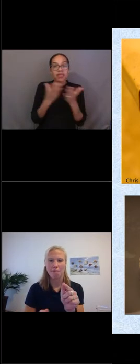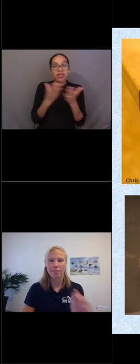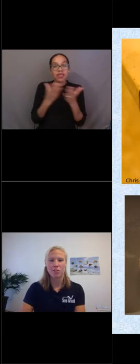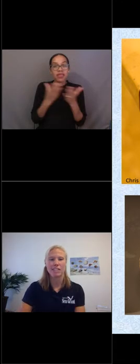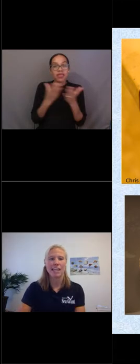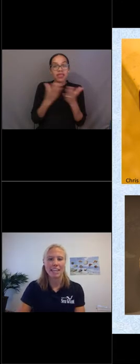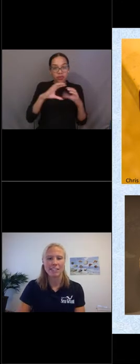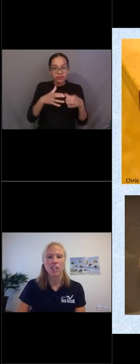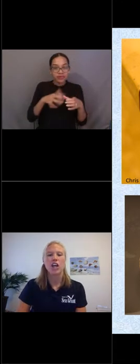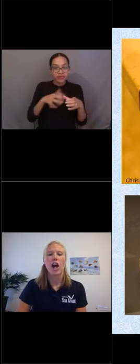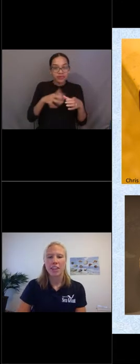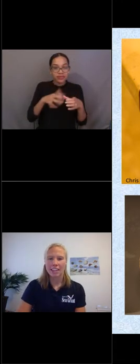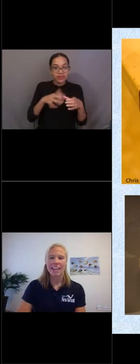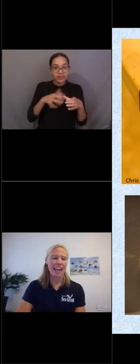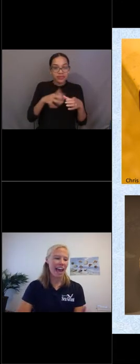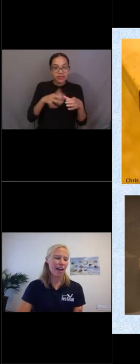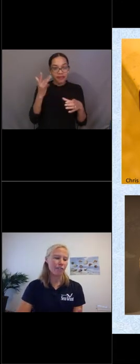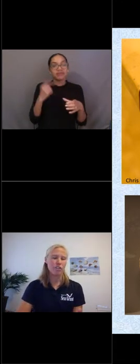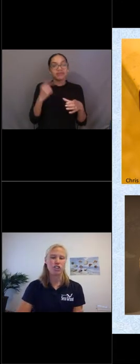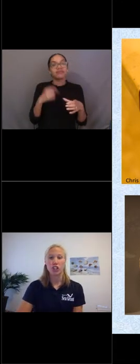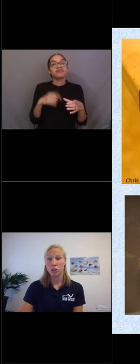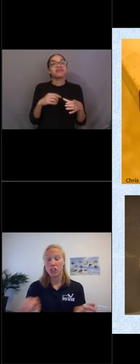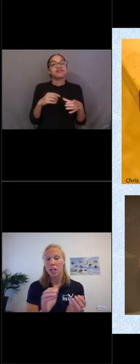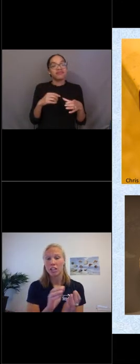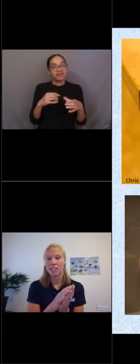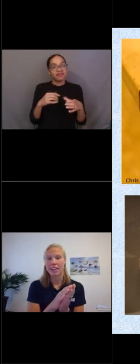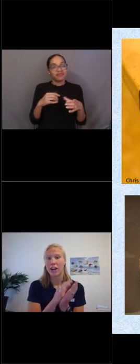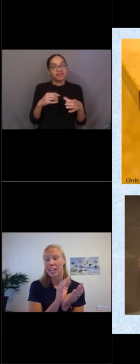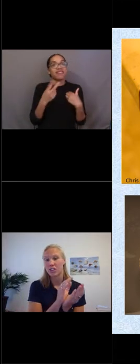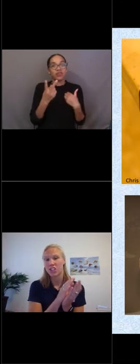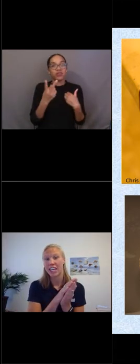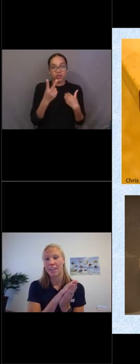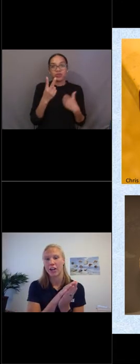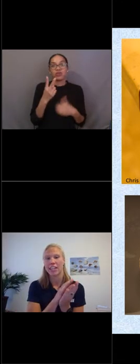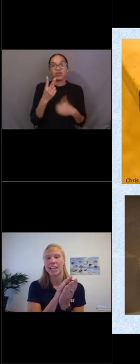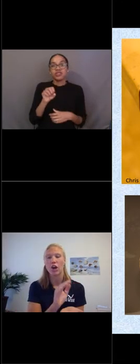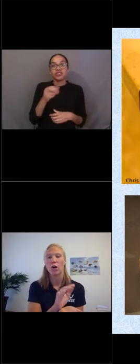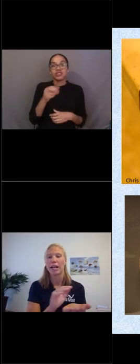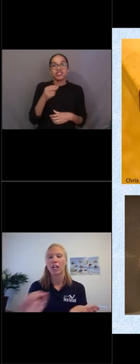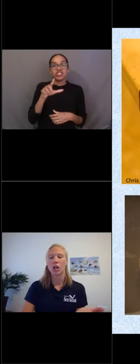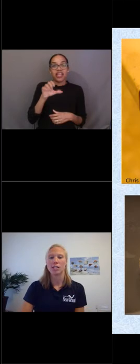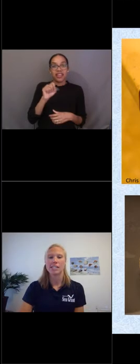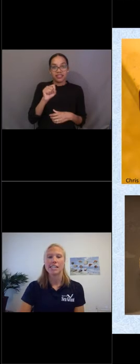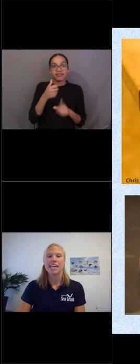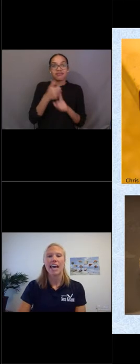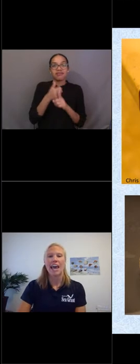and a couple of you said this, are that they have two shells that are hinged together, that they can open and close.